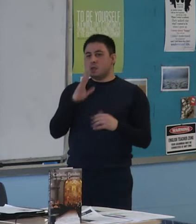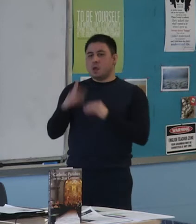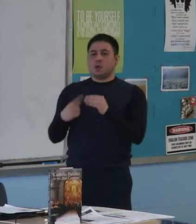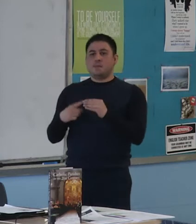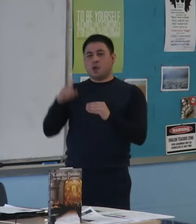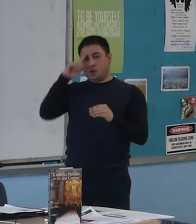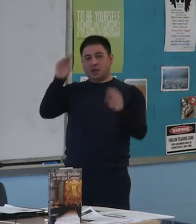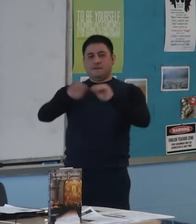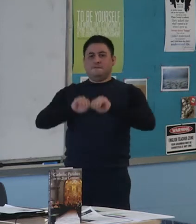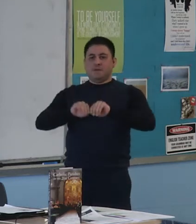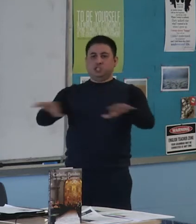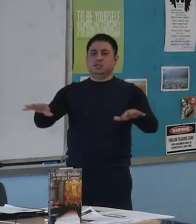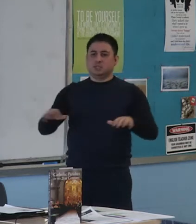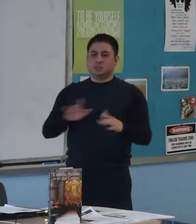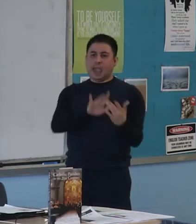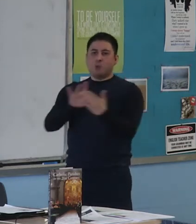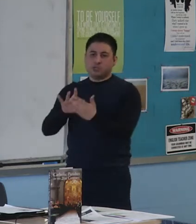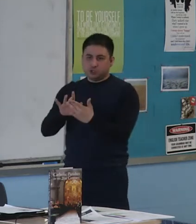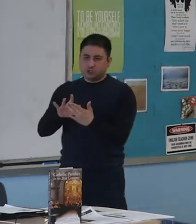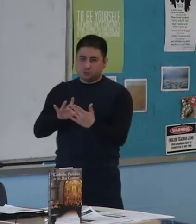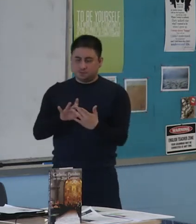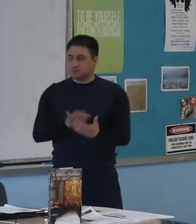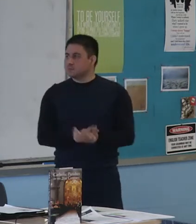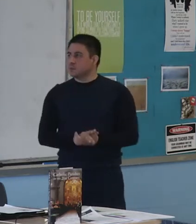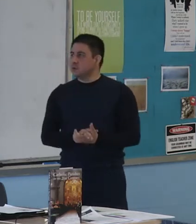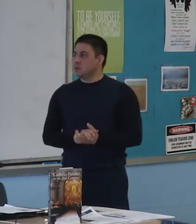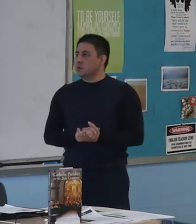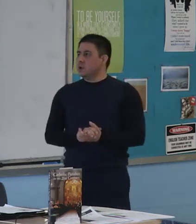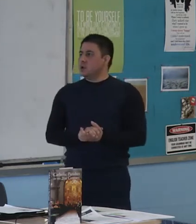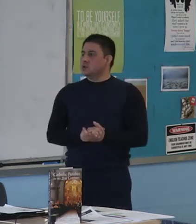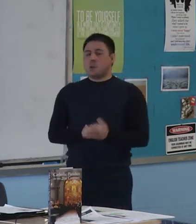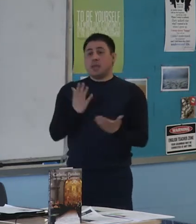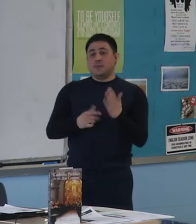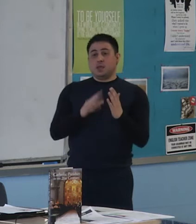outreach, and looking in particular to the parish bulletin or newsletter. So